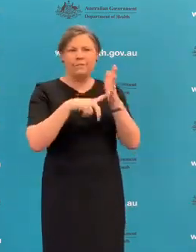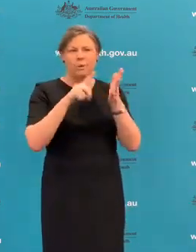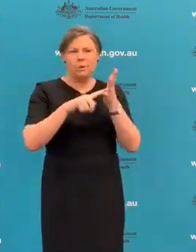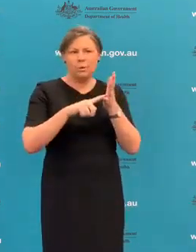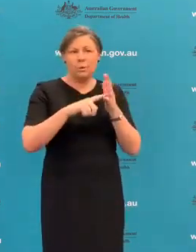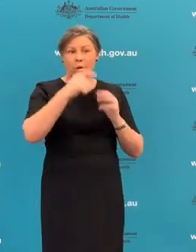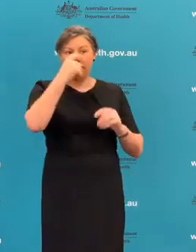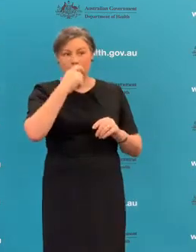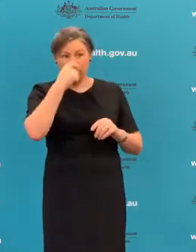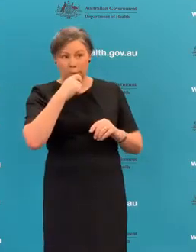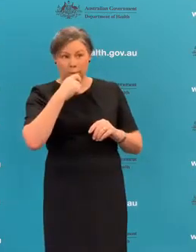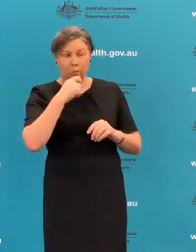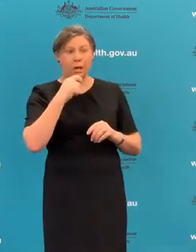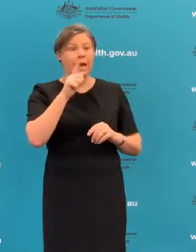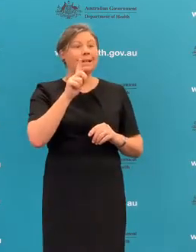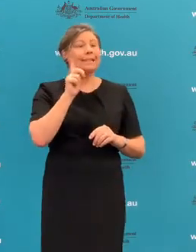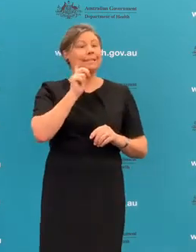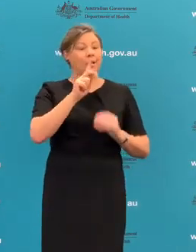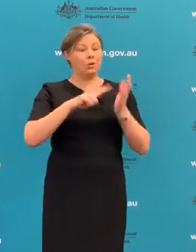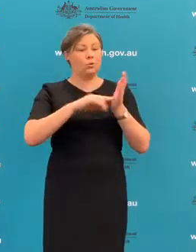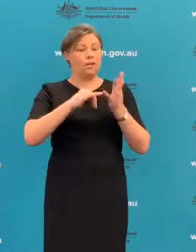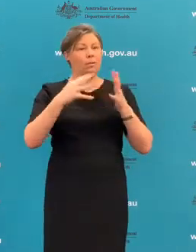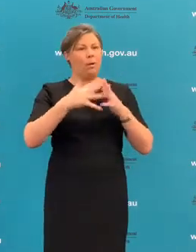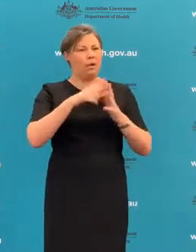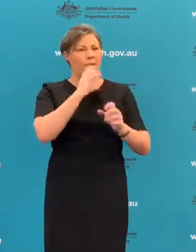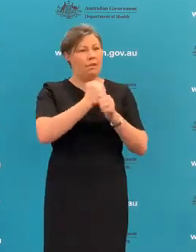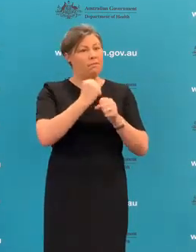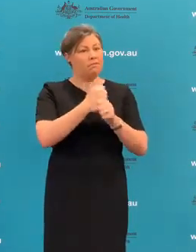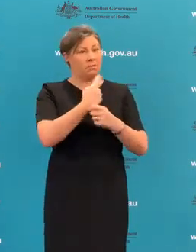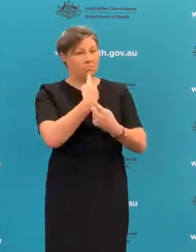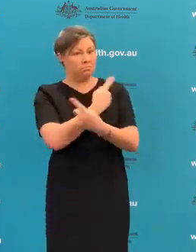Chief Health Officer, Dr Kerry Chant advise people that if you think you have